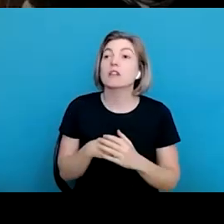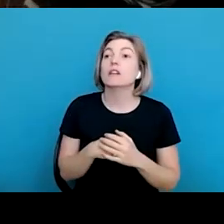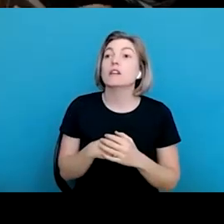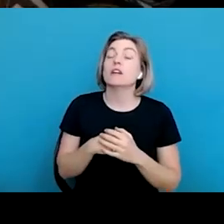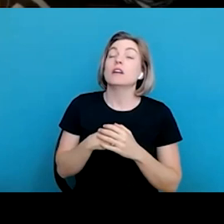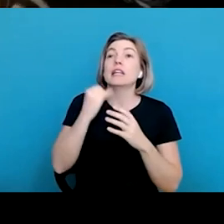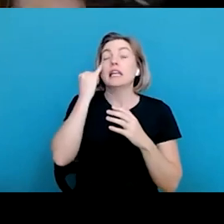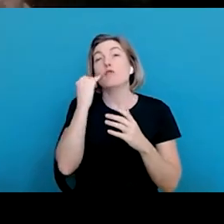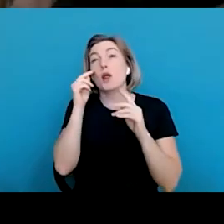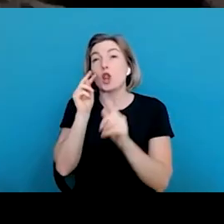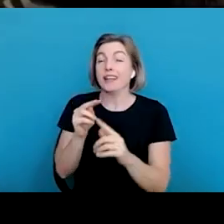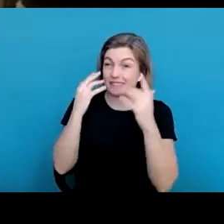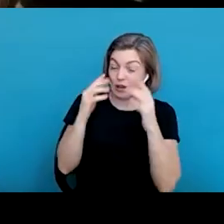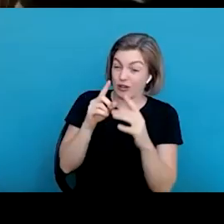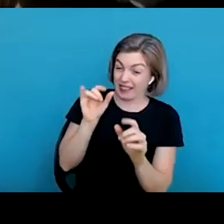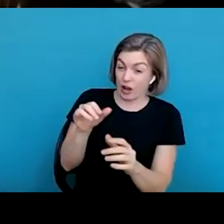then we can do so many things with it.